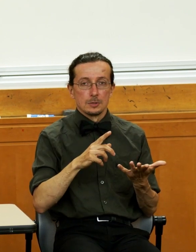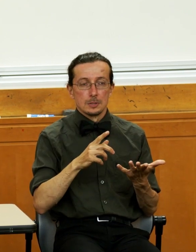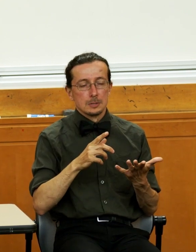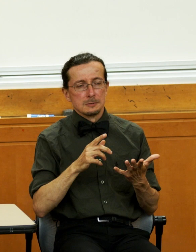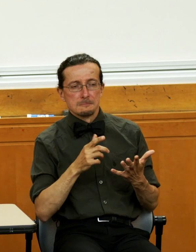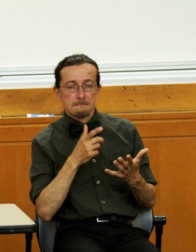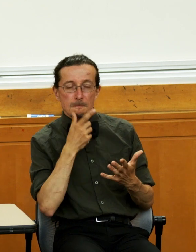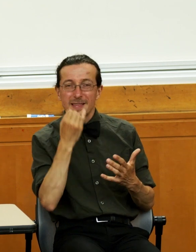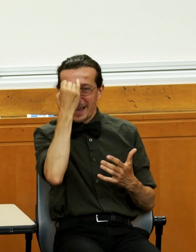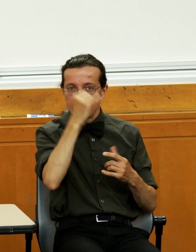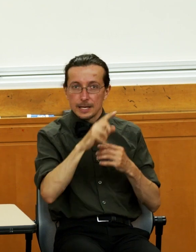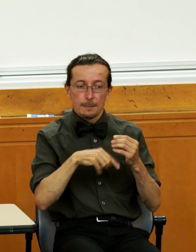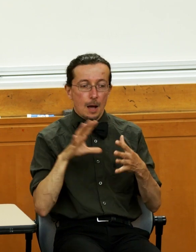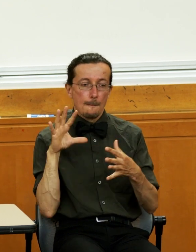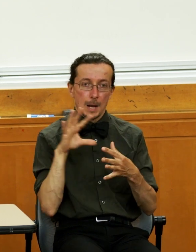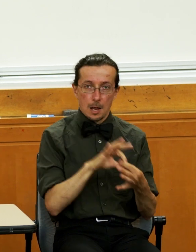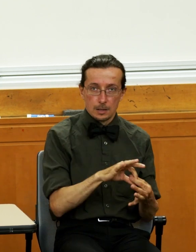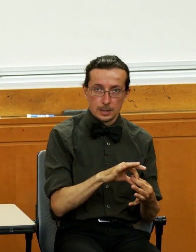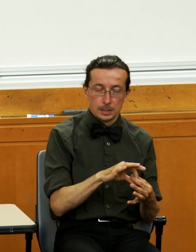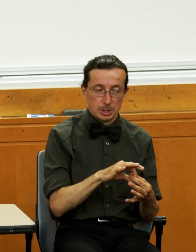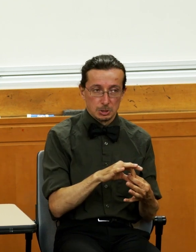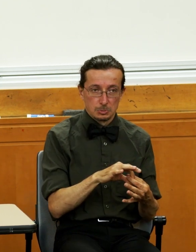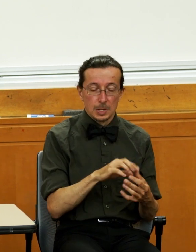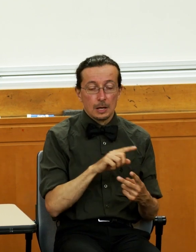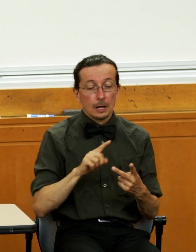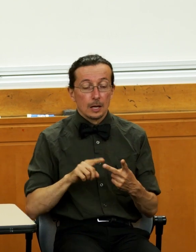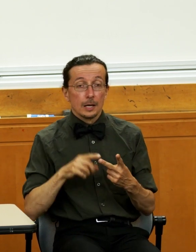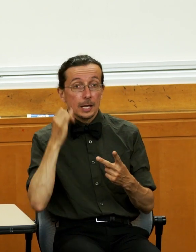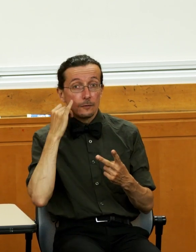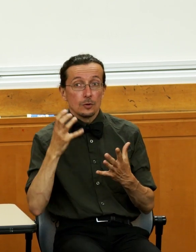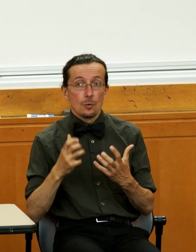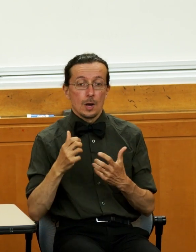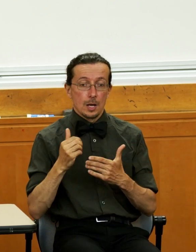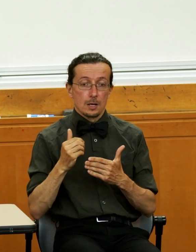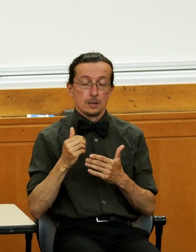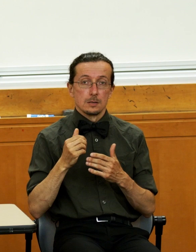then the other was the idea that if you want a movement to move you have to share it. Are